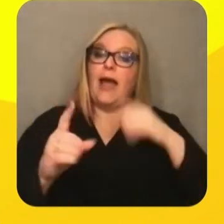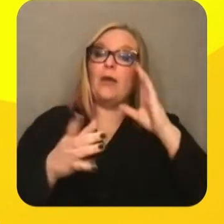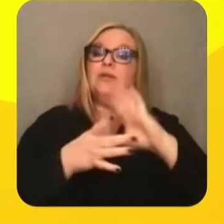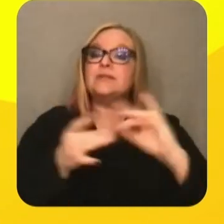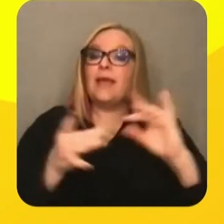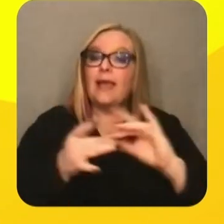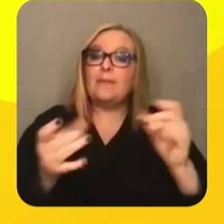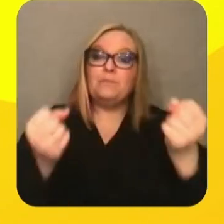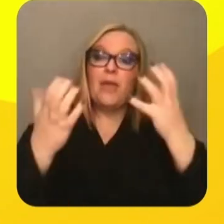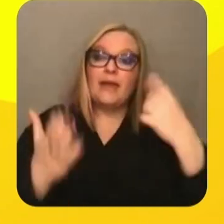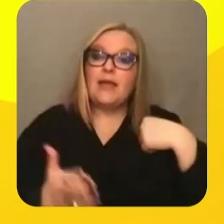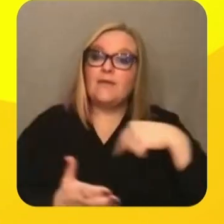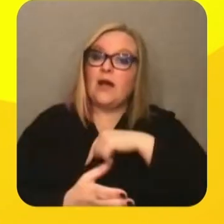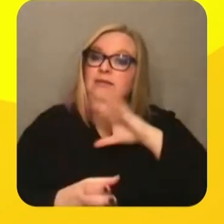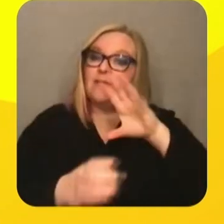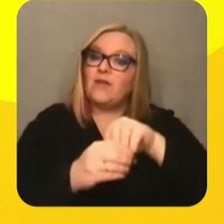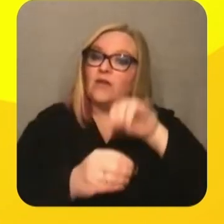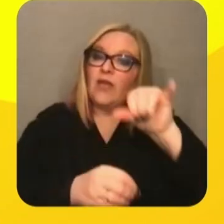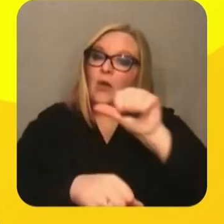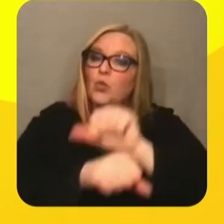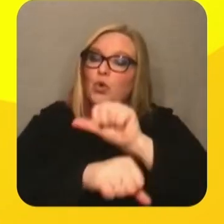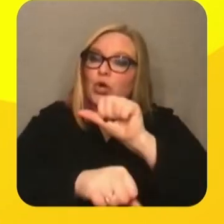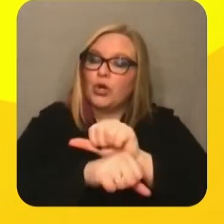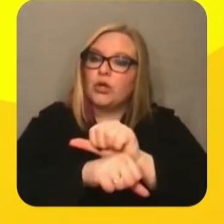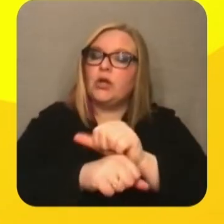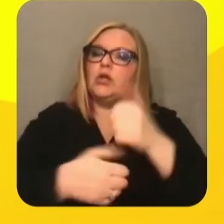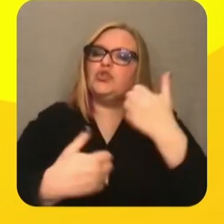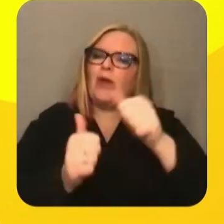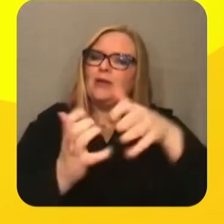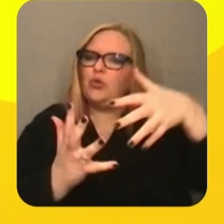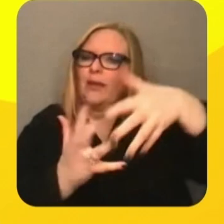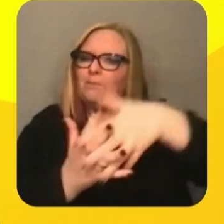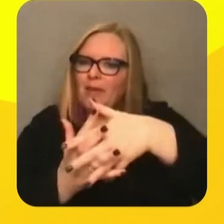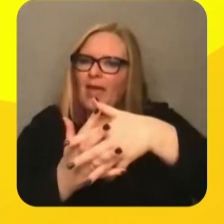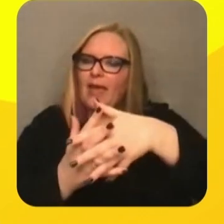in this work is looking to move our work, to embed it and best in practice.